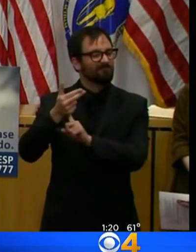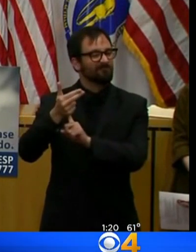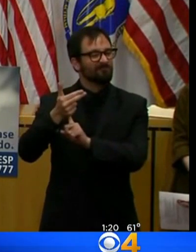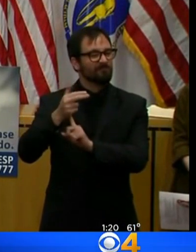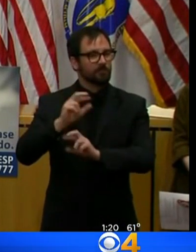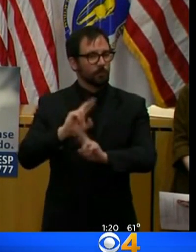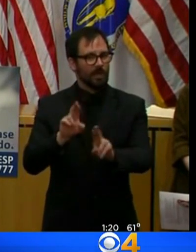CENTER IS CONTRACTING FOR AN